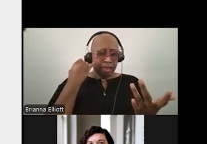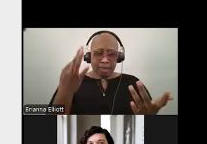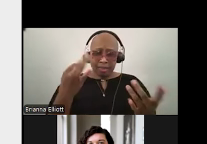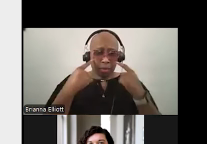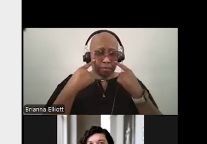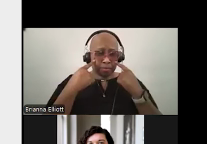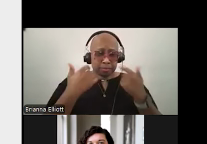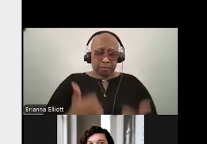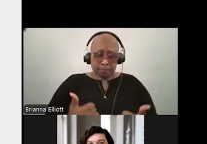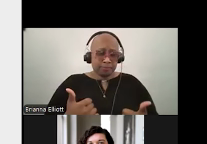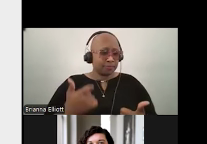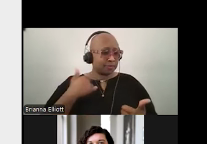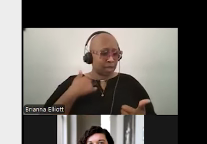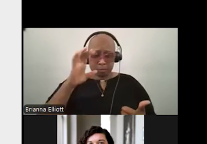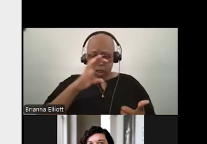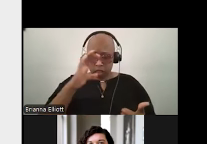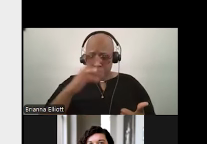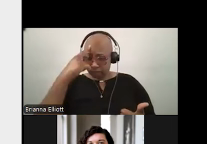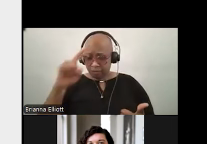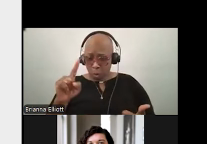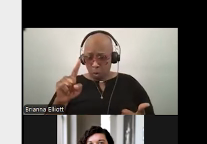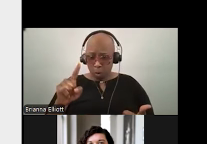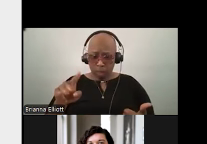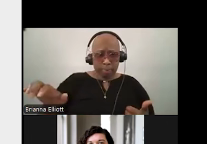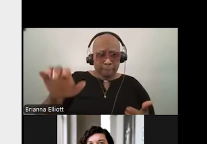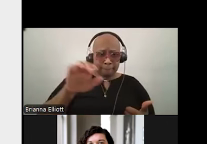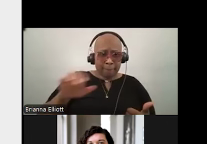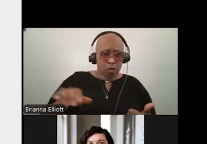what I'm supposed to be looking at. There's no way for me to know to highlight certain text to read